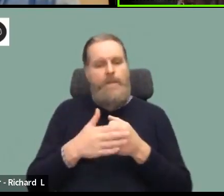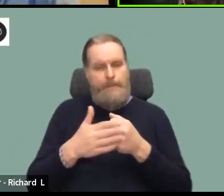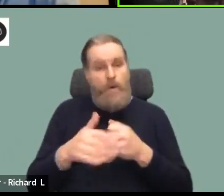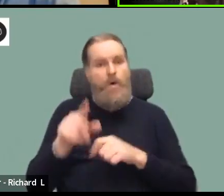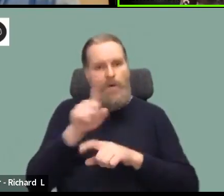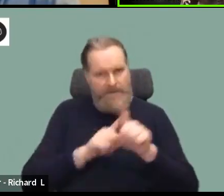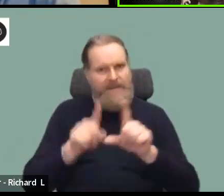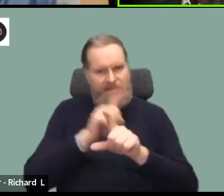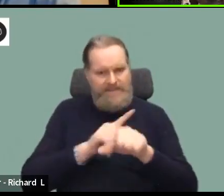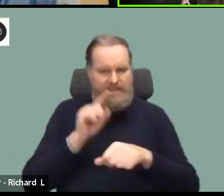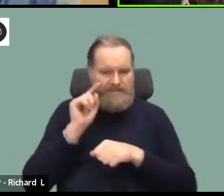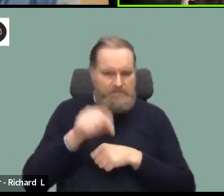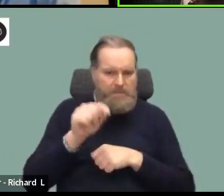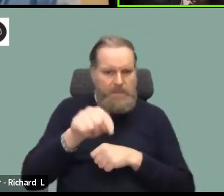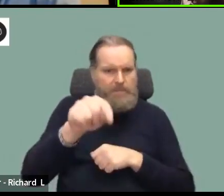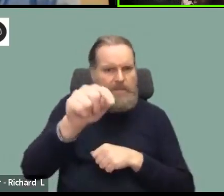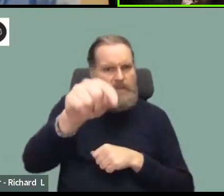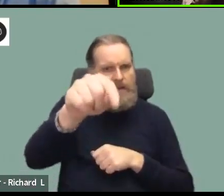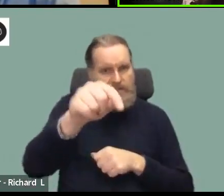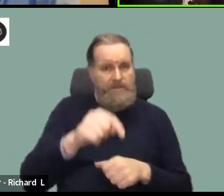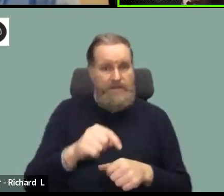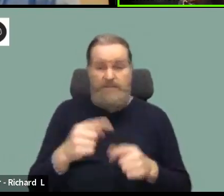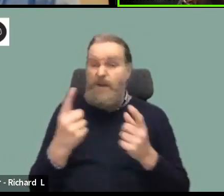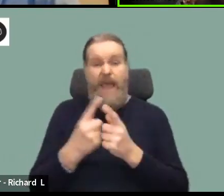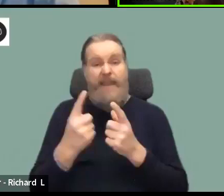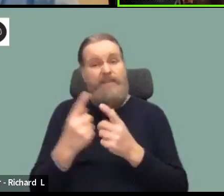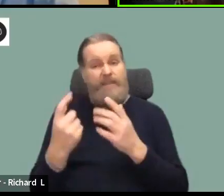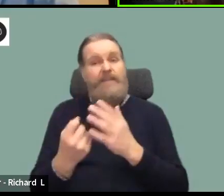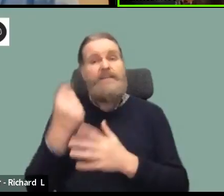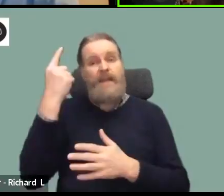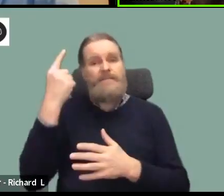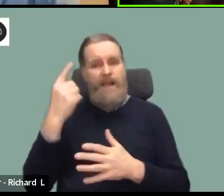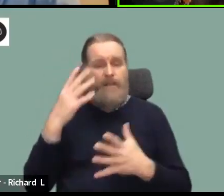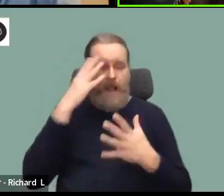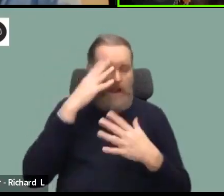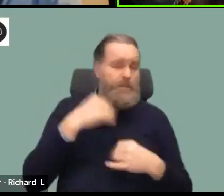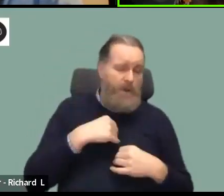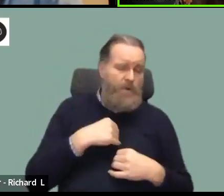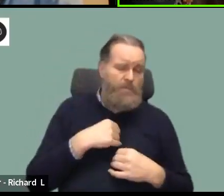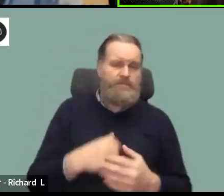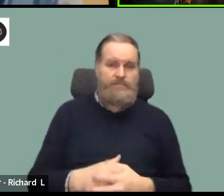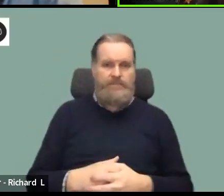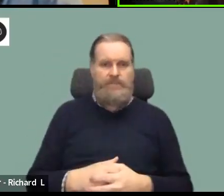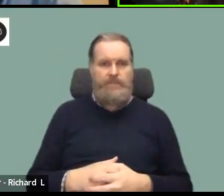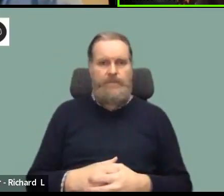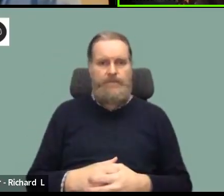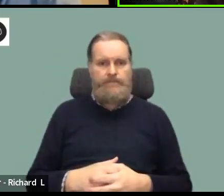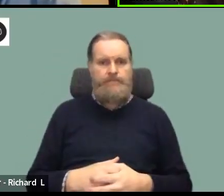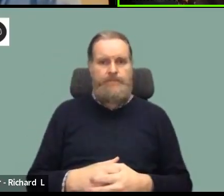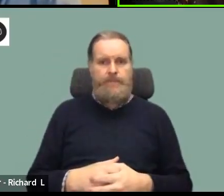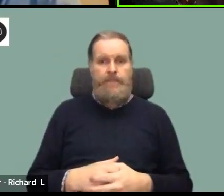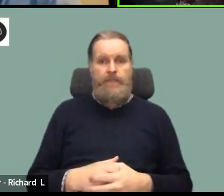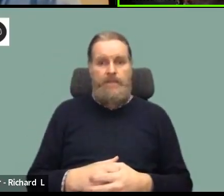more of these sorts of events as more of these sorts of events as well so we can make sure anything as well so we can make sure, anything that remains. an answer an answer gets picked up and answer gets picked up and just